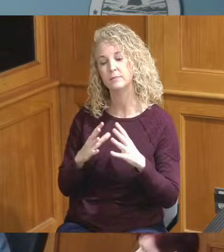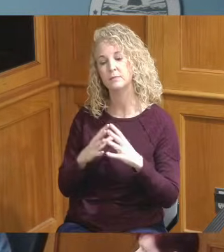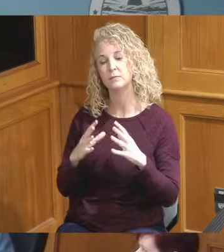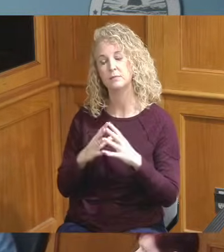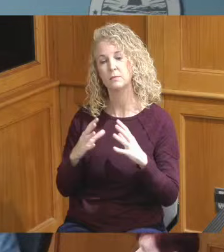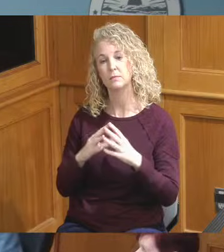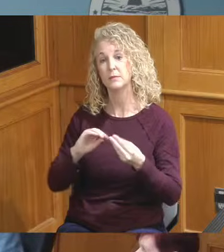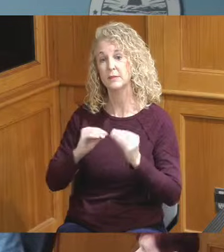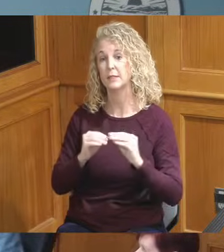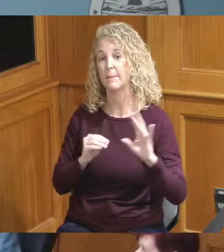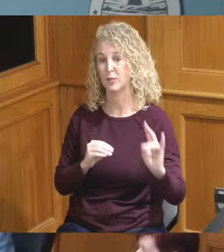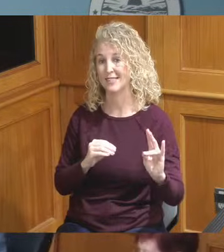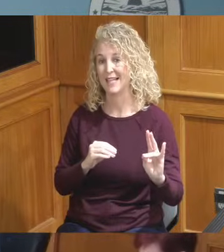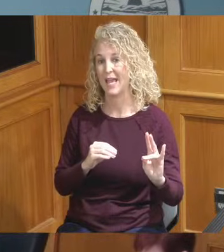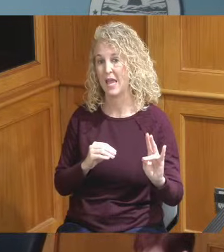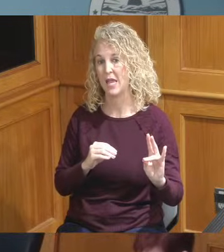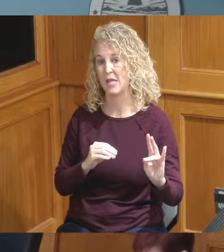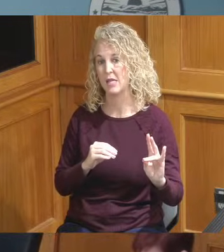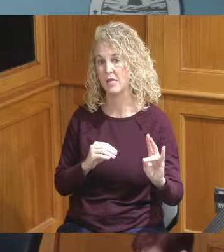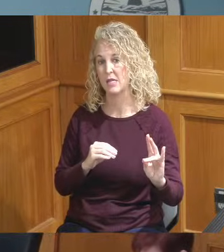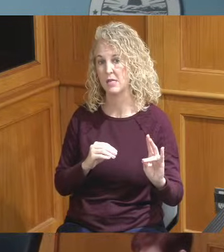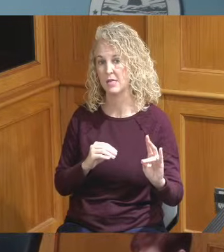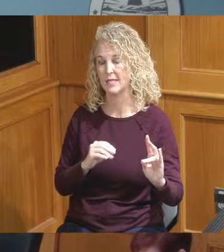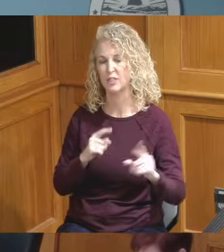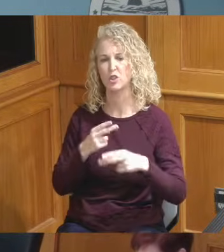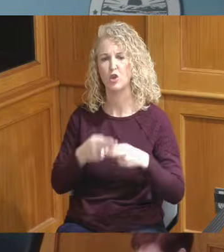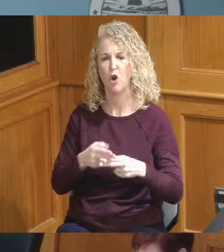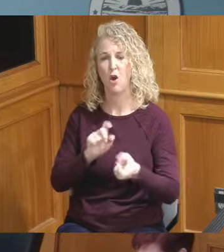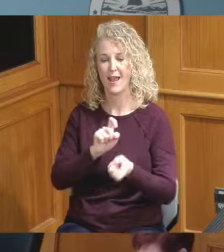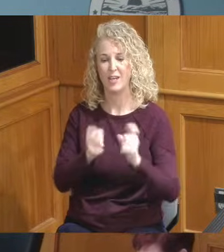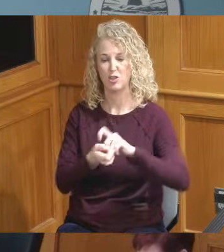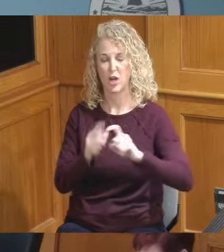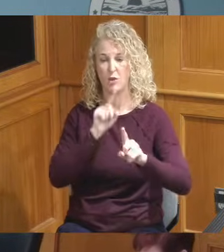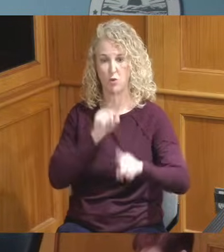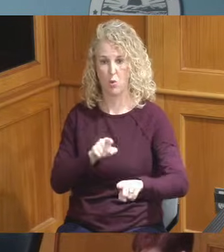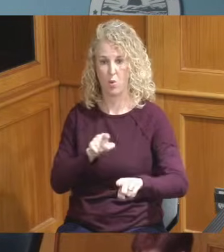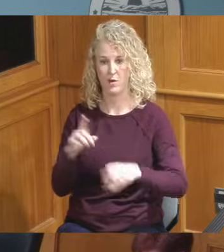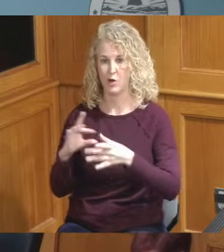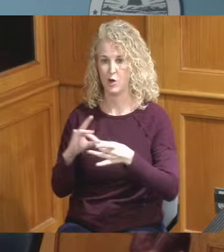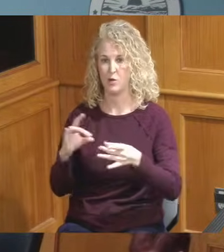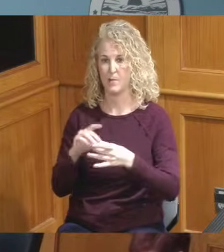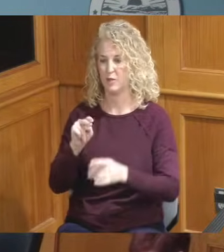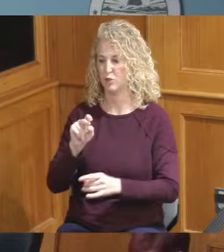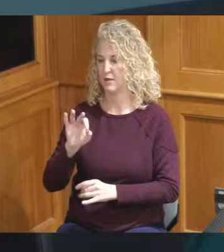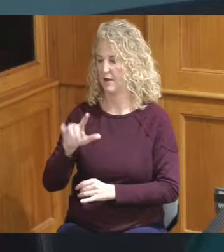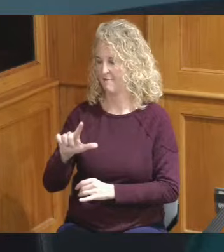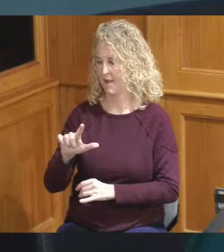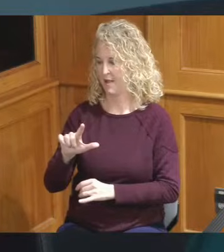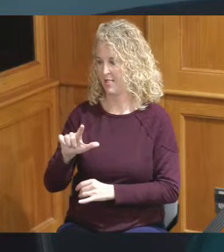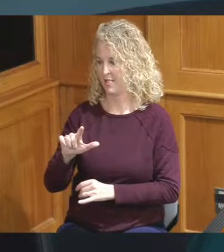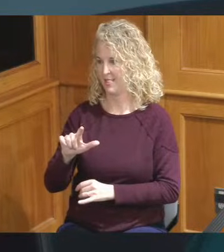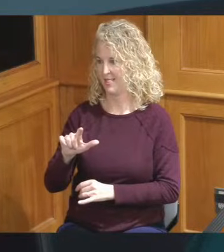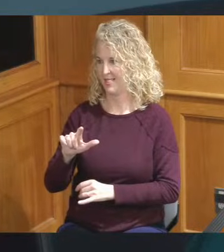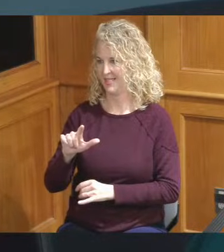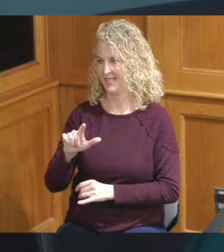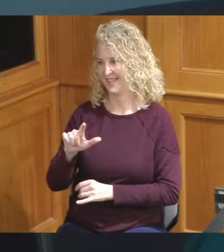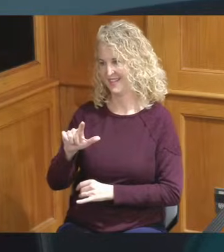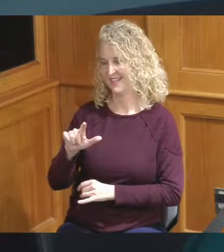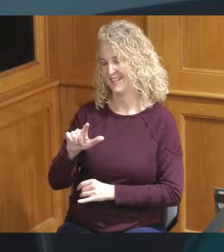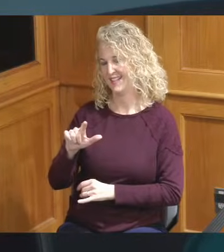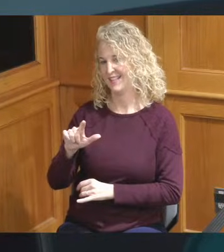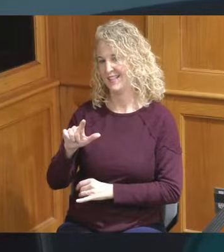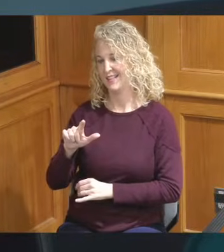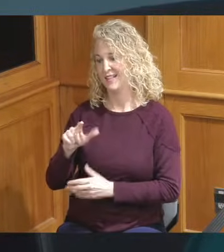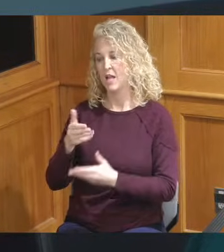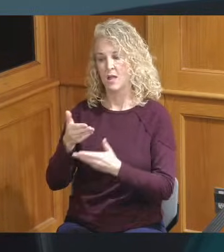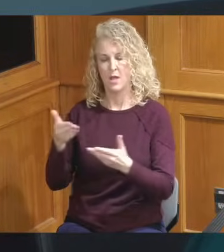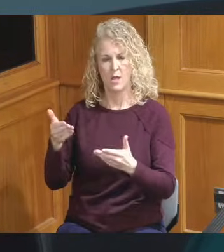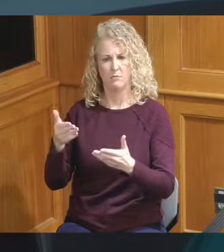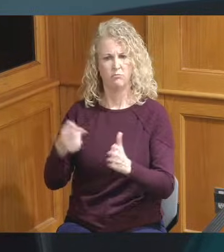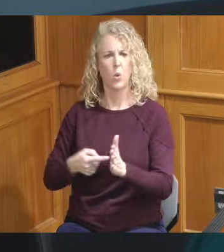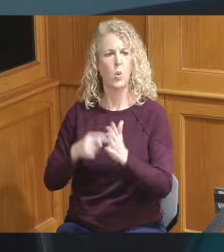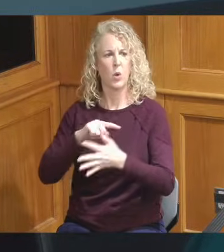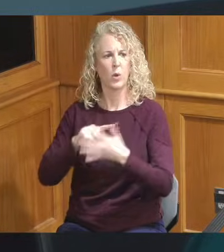item number seven is a change order. Uh, and you mentioned some NFL um, things that have come up,